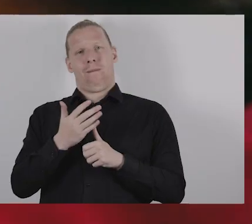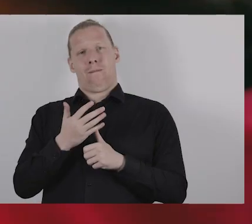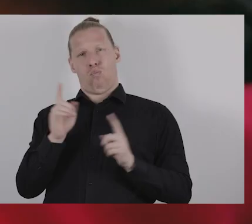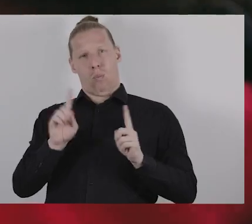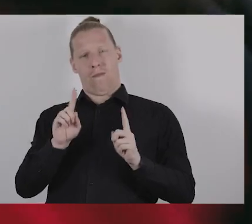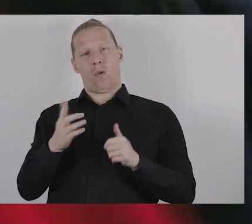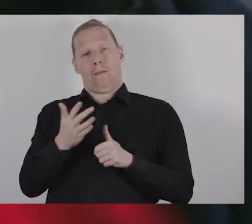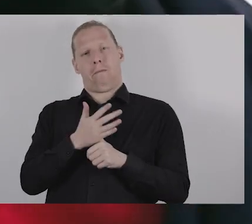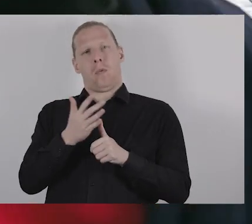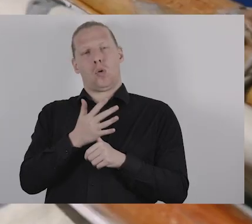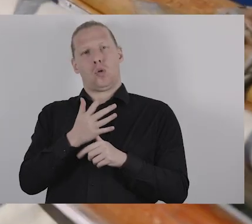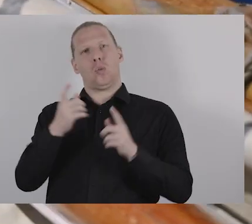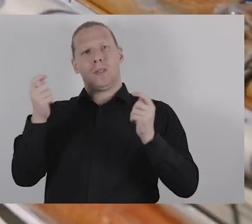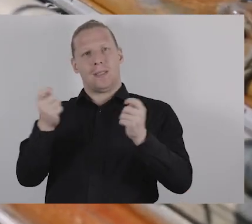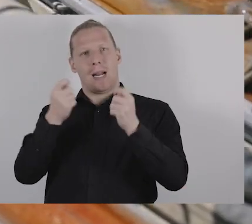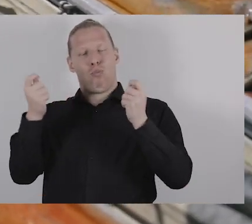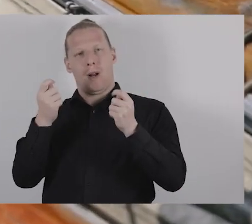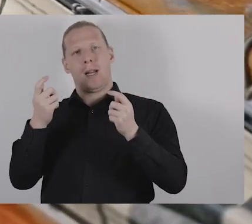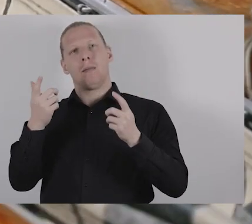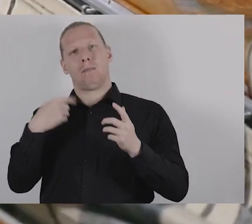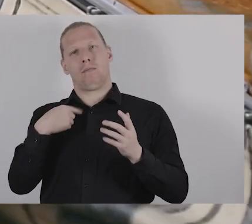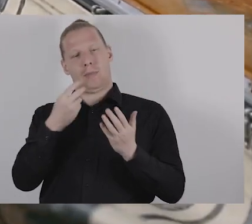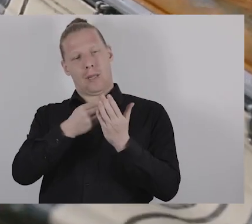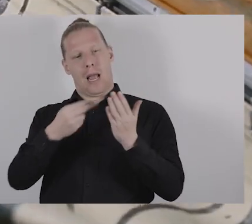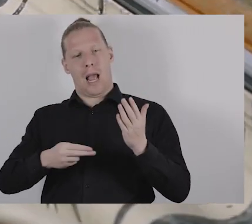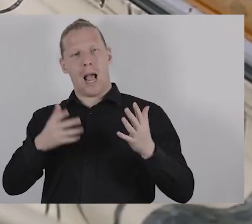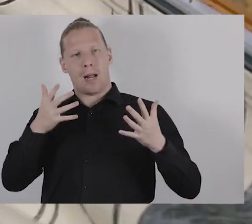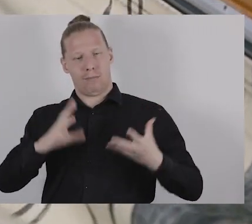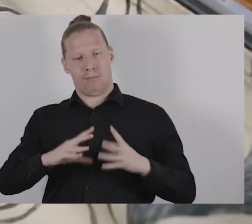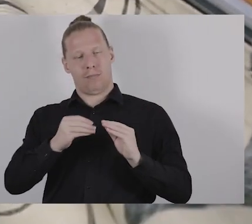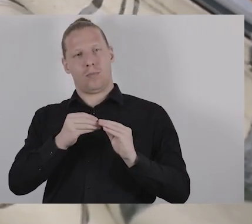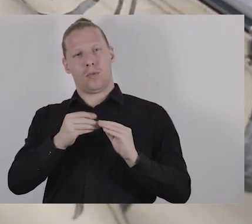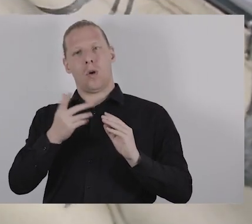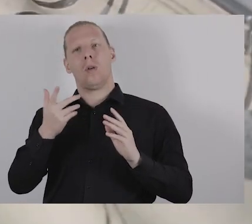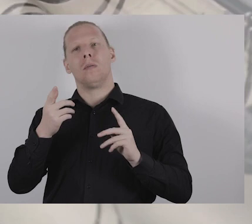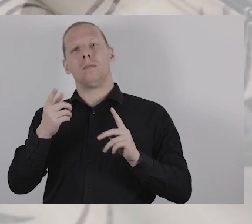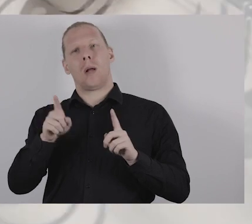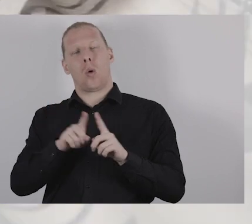First, to celebrate the art form;